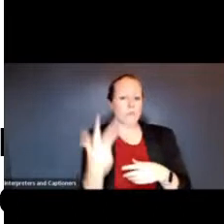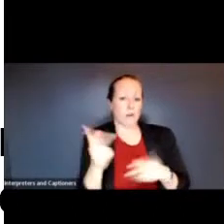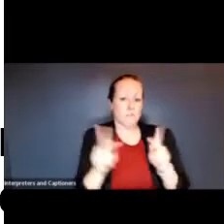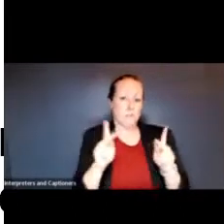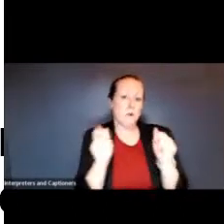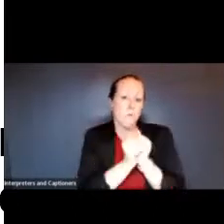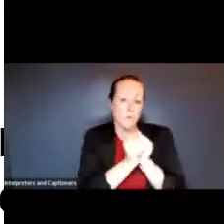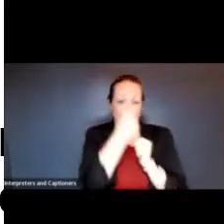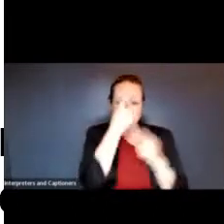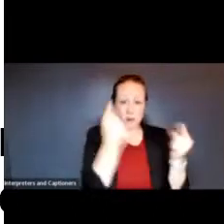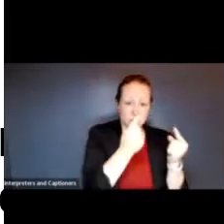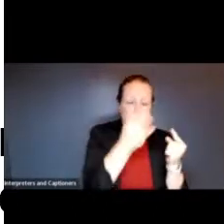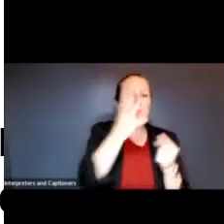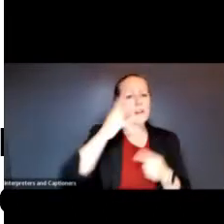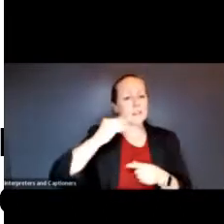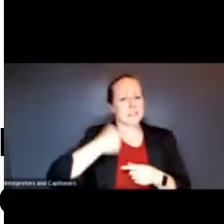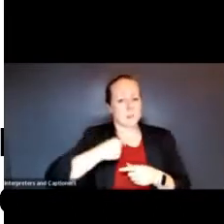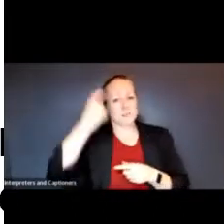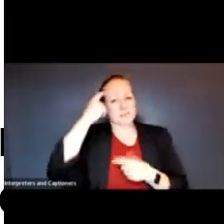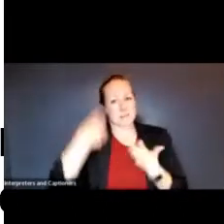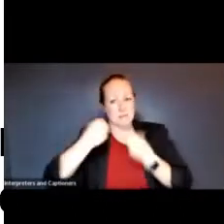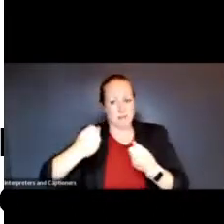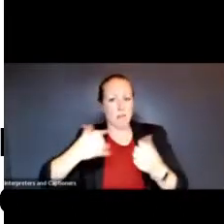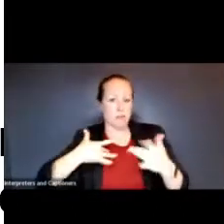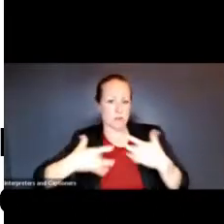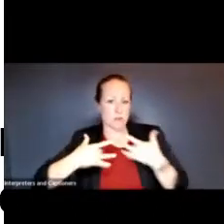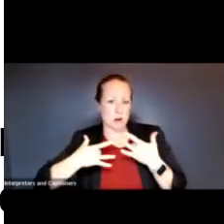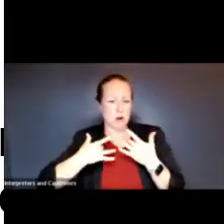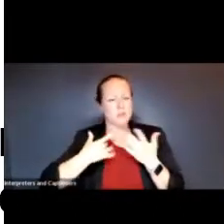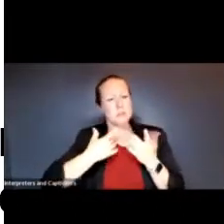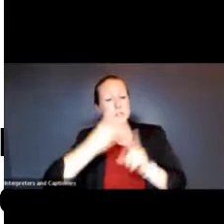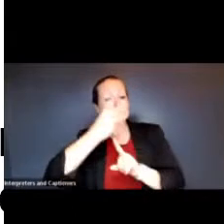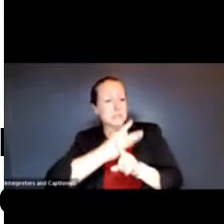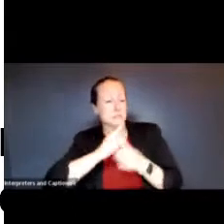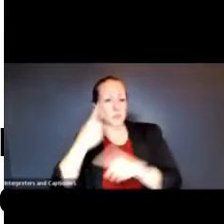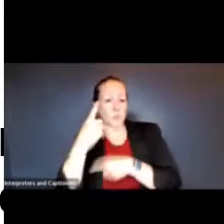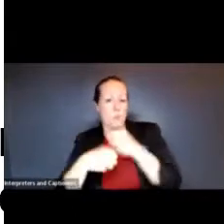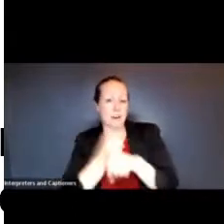concerns six months to a year post injury. And people with brain injury of any severity